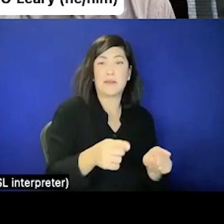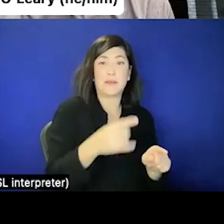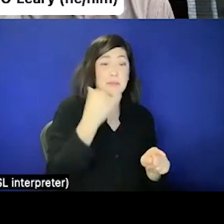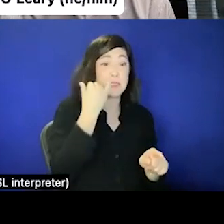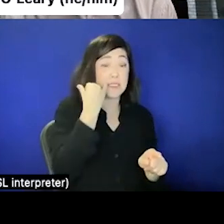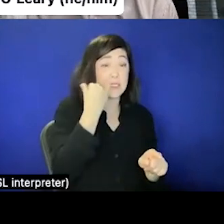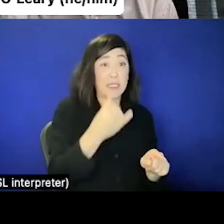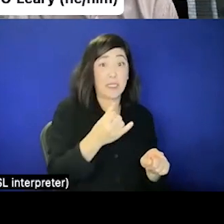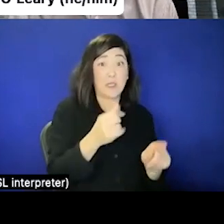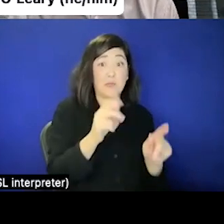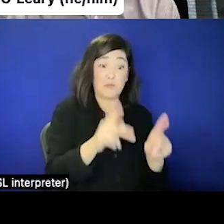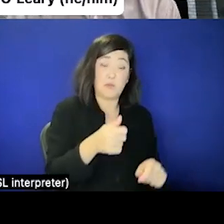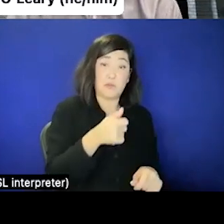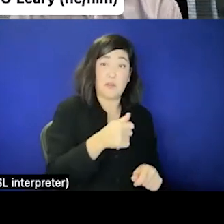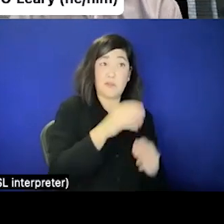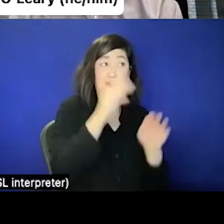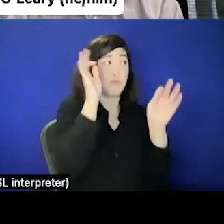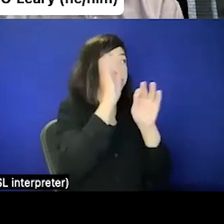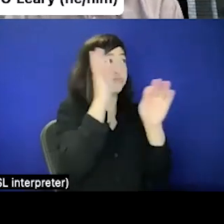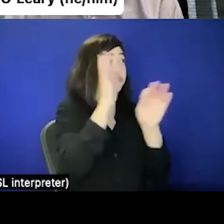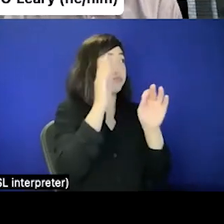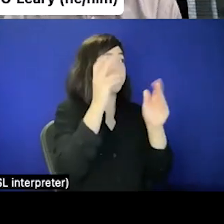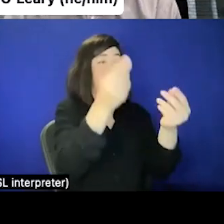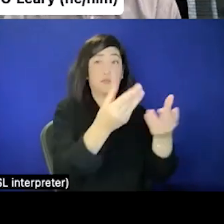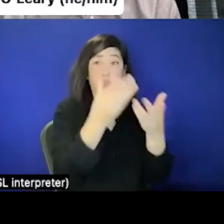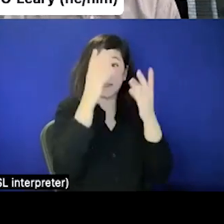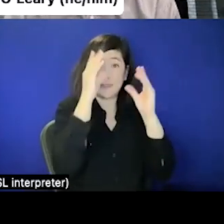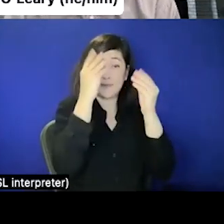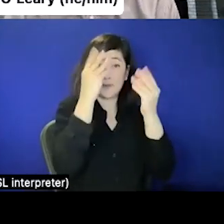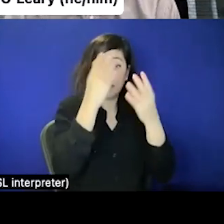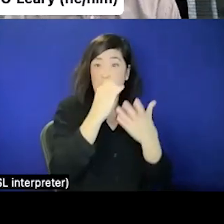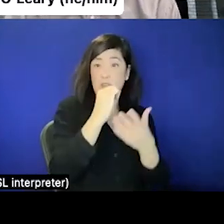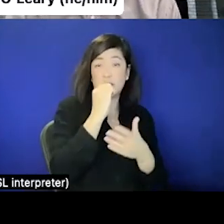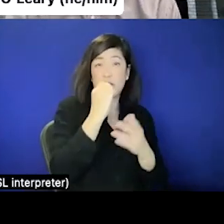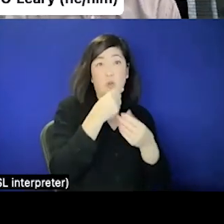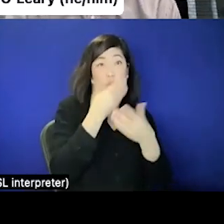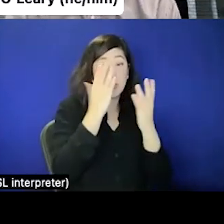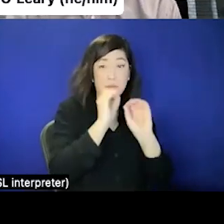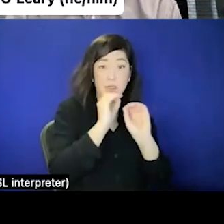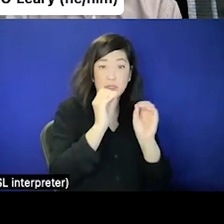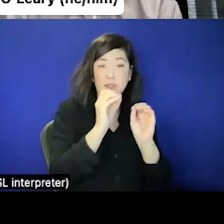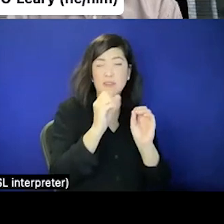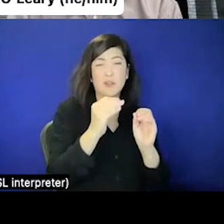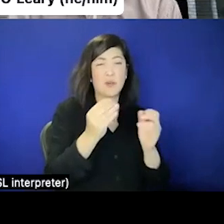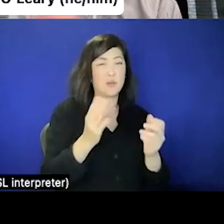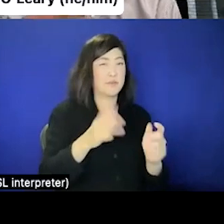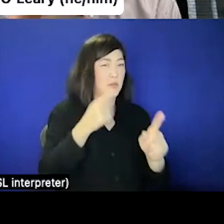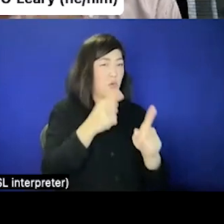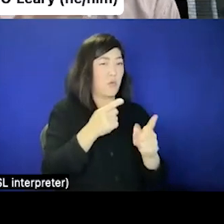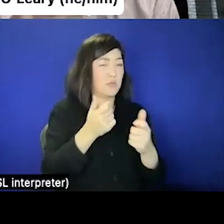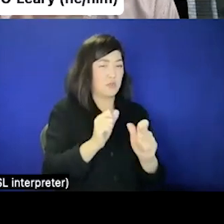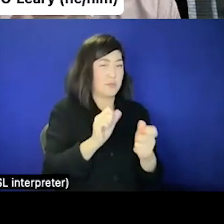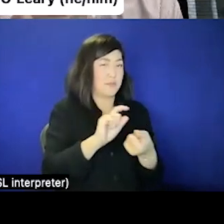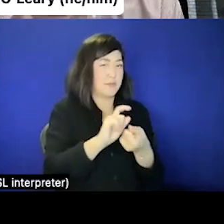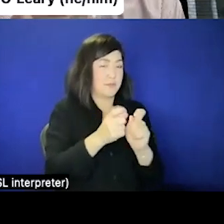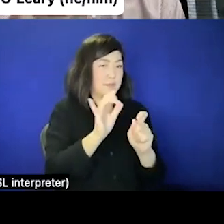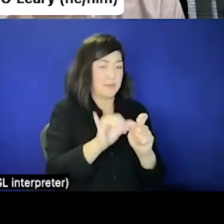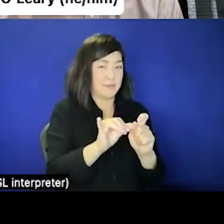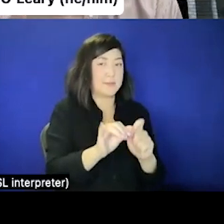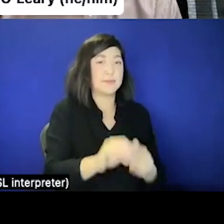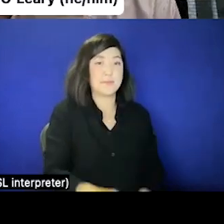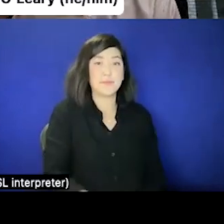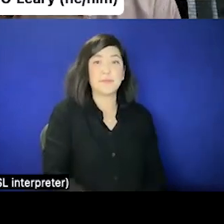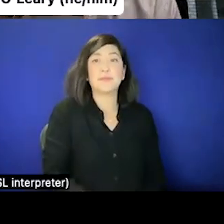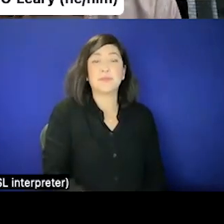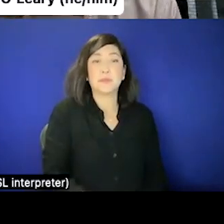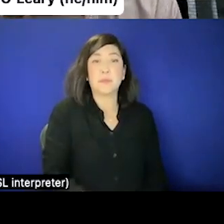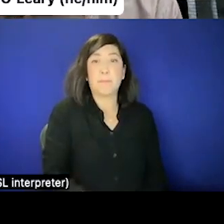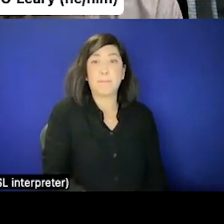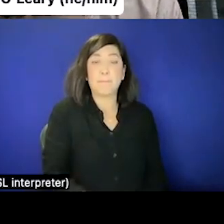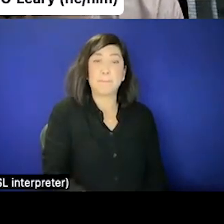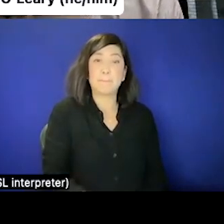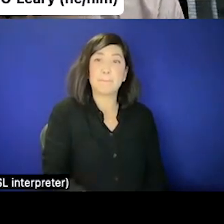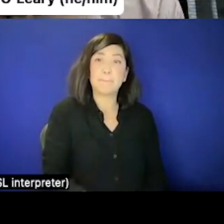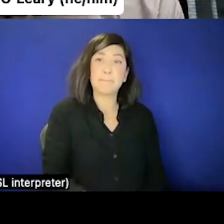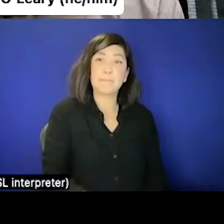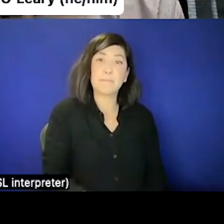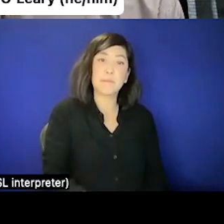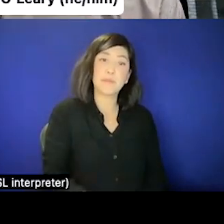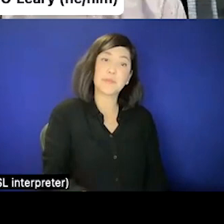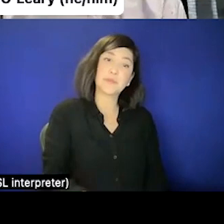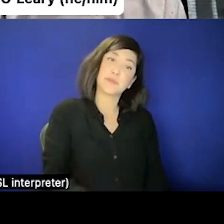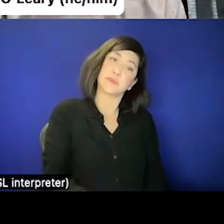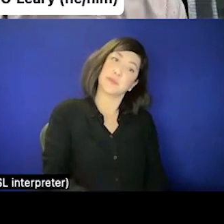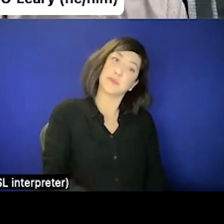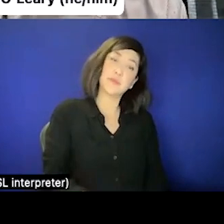they need to do the right thing. So those are situations we would love to try and change.